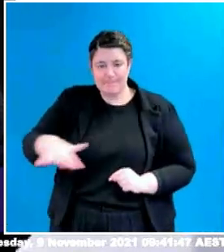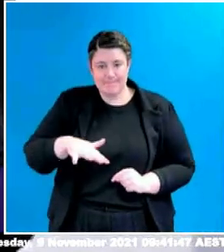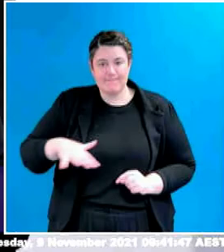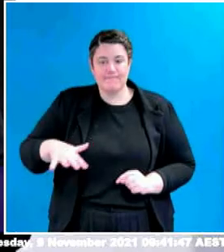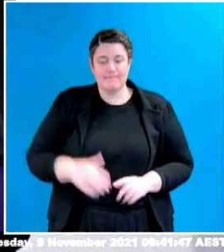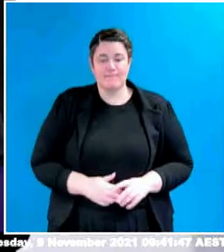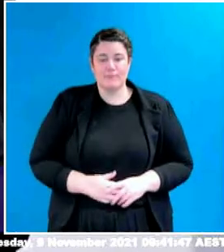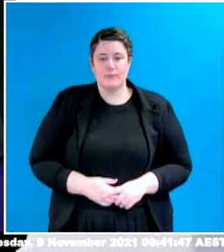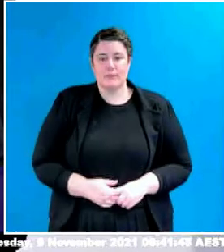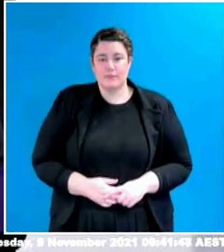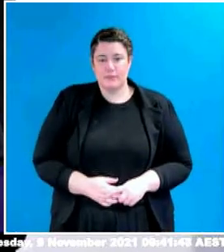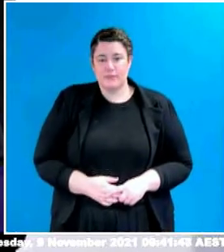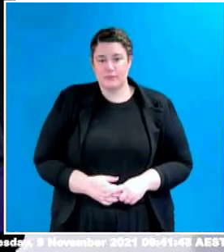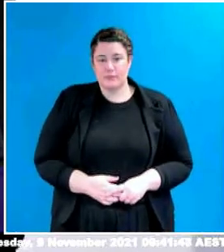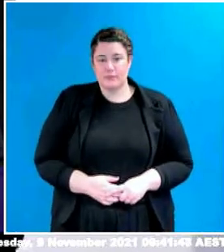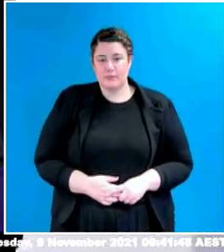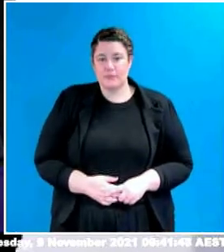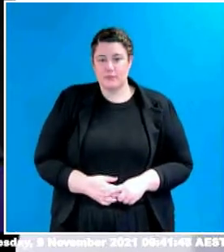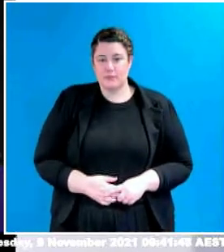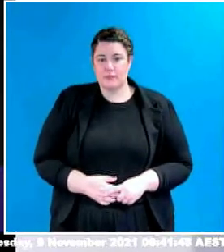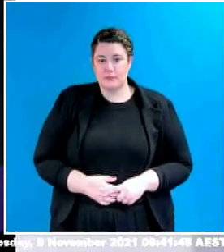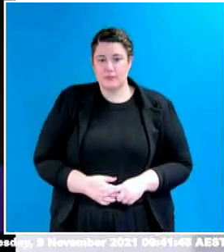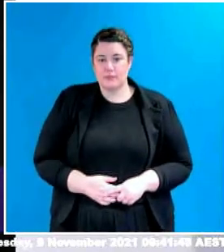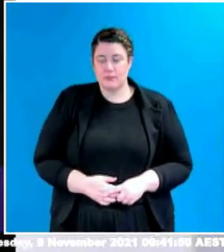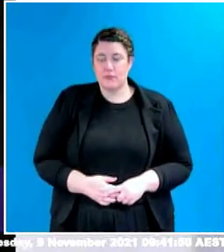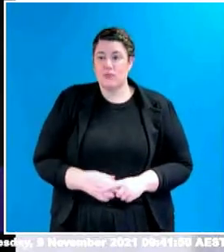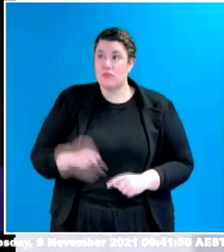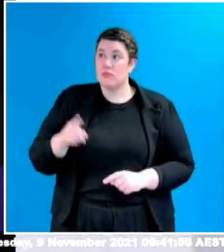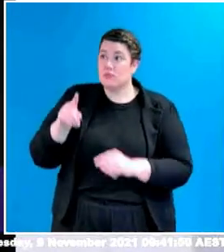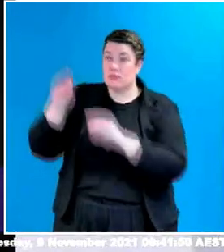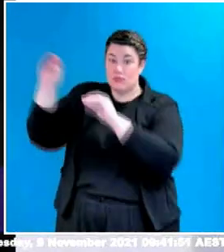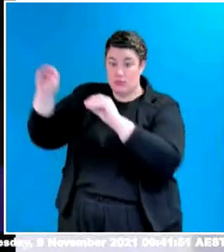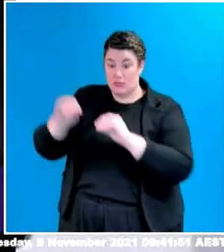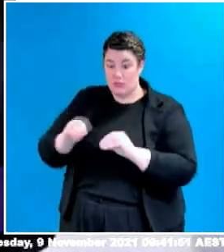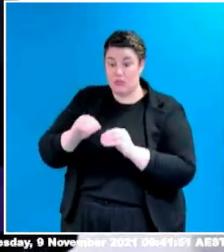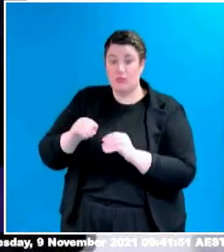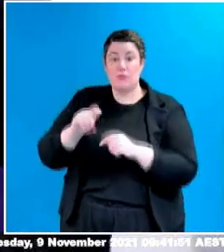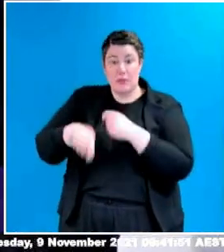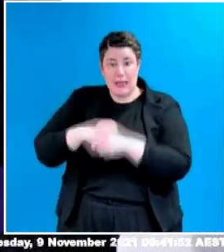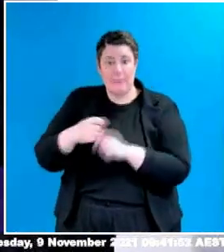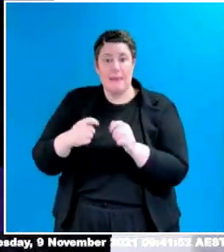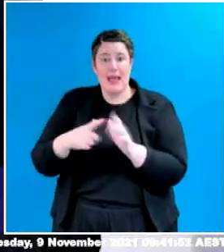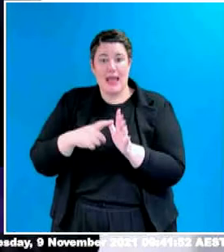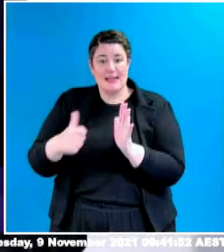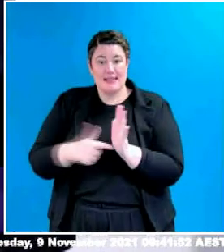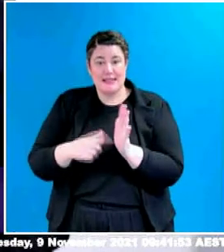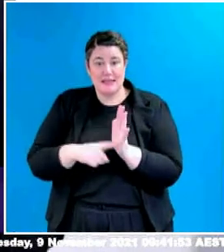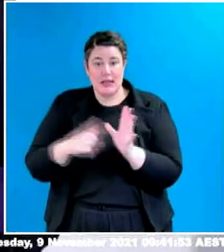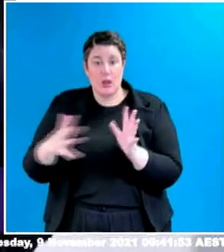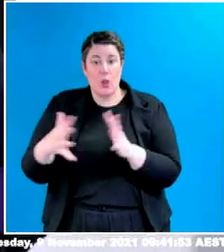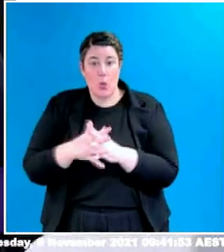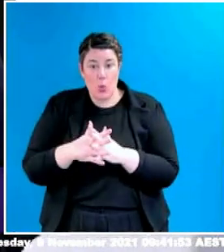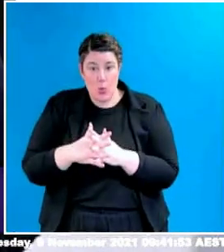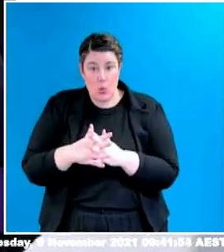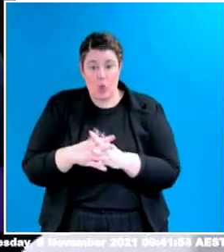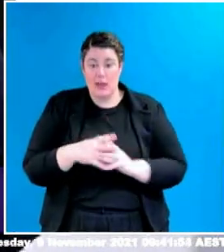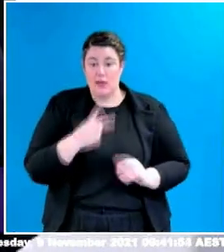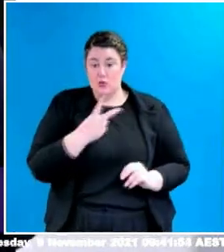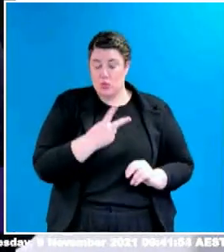translating them into ACT law with the ACT Human Rights Act in 2004.